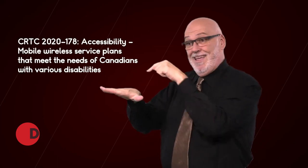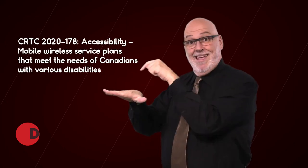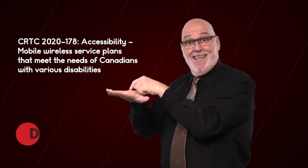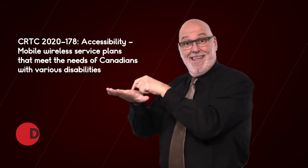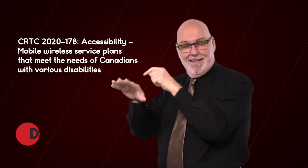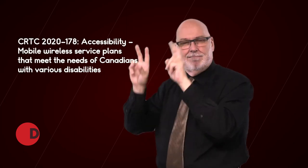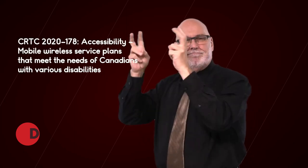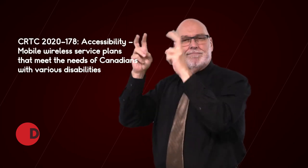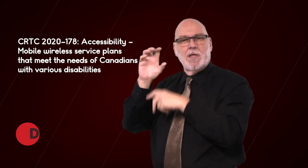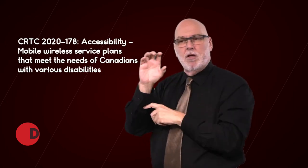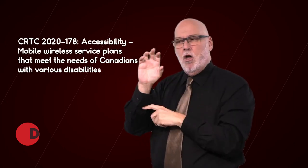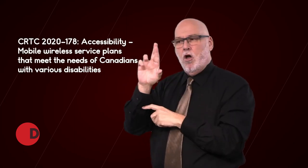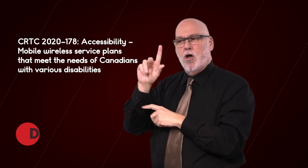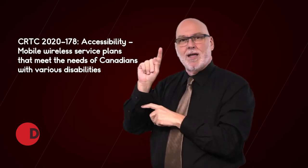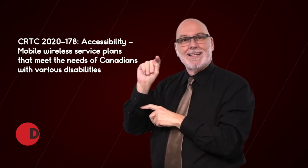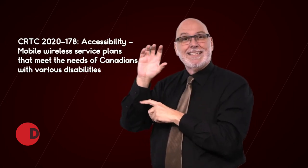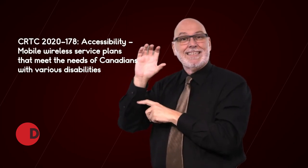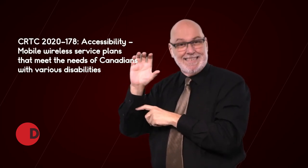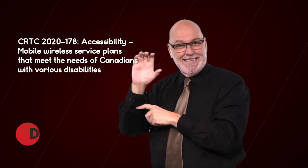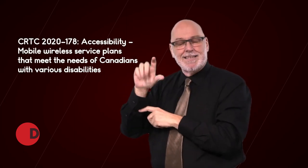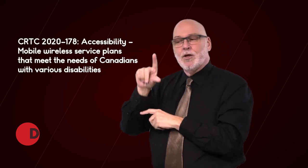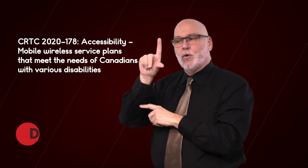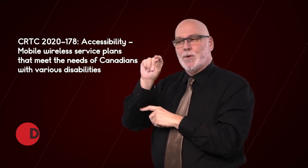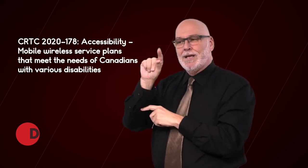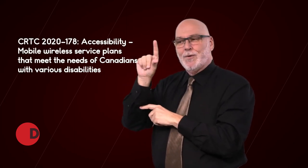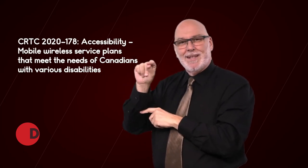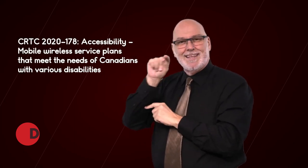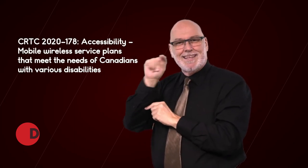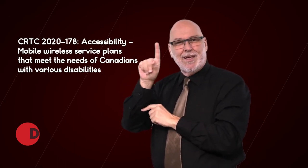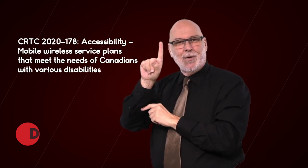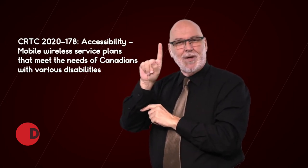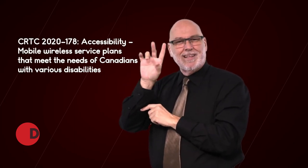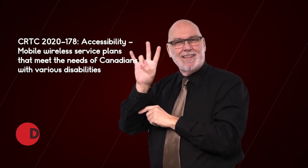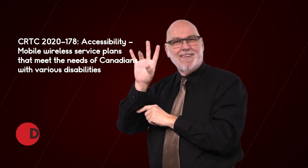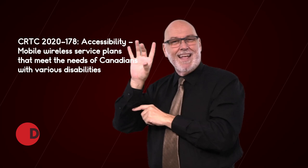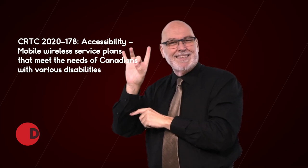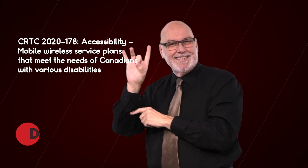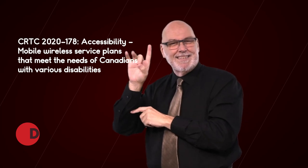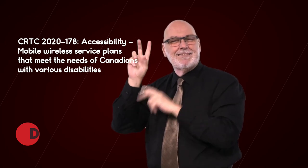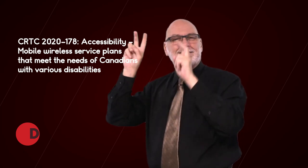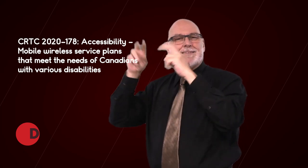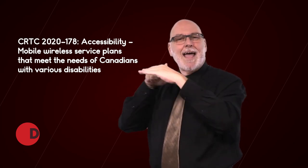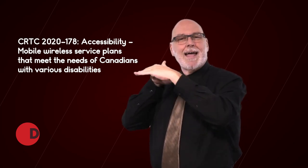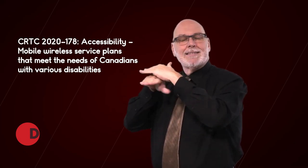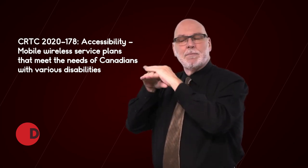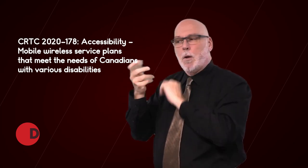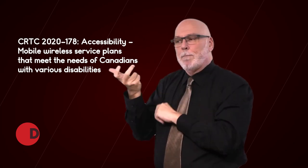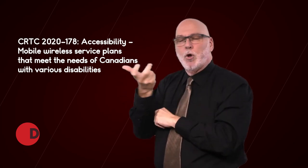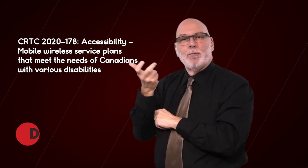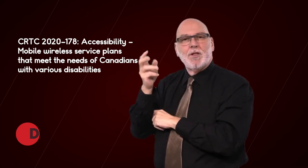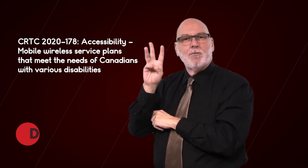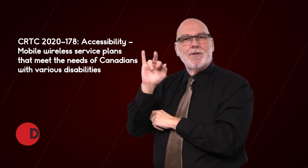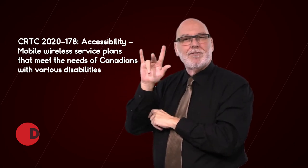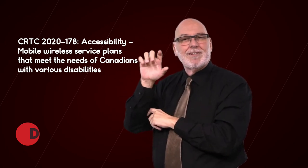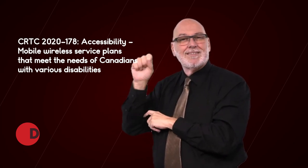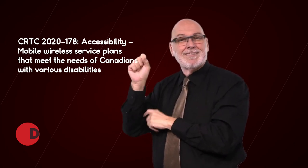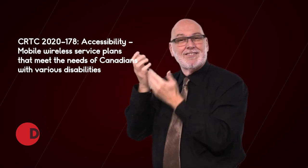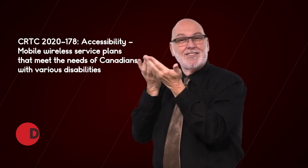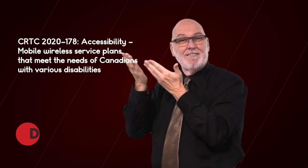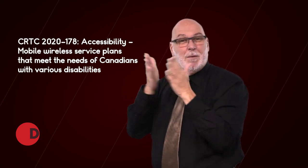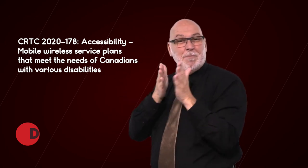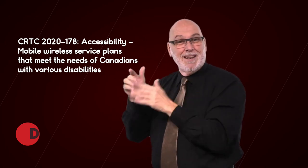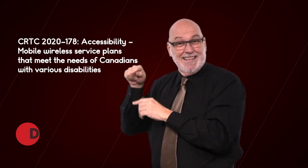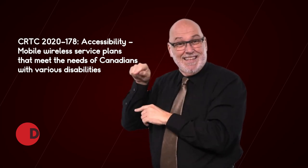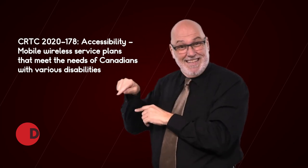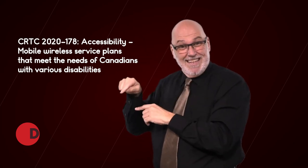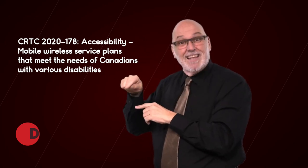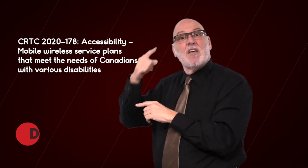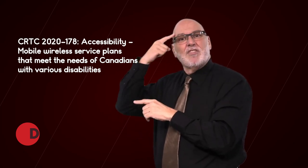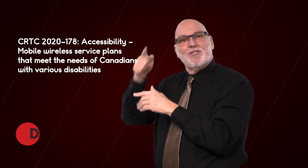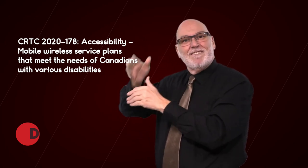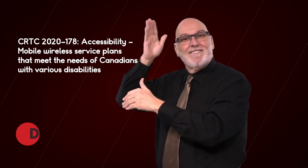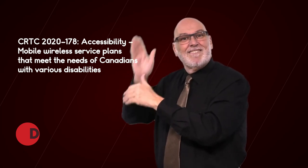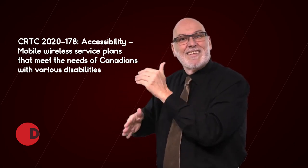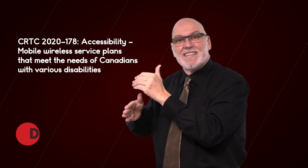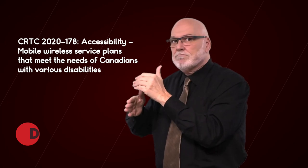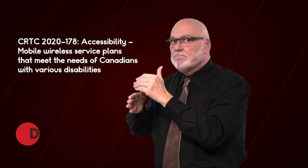"Accessibility - Mobile wireless service plans